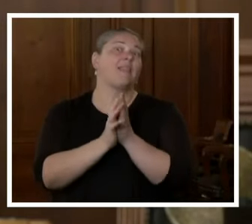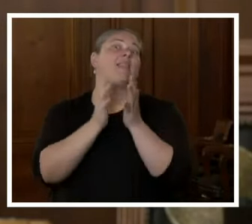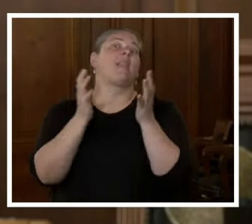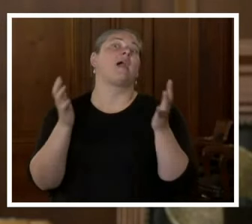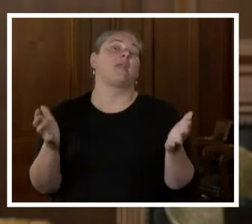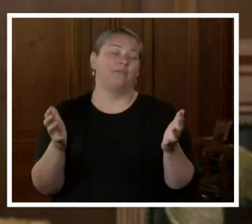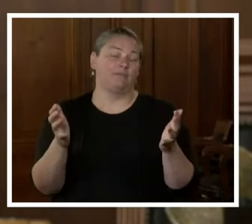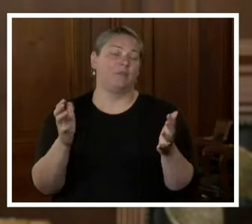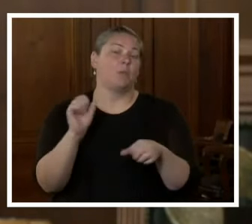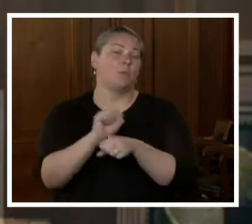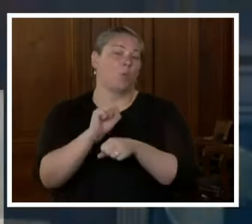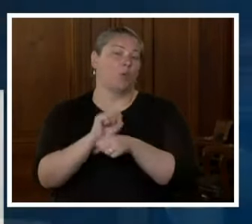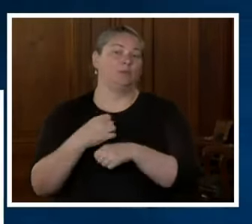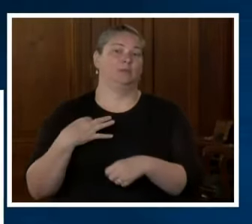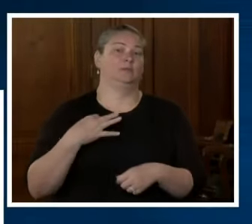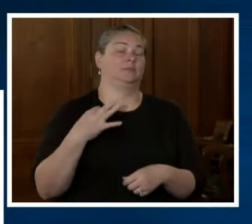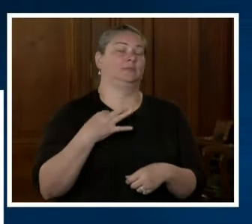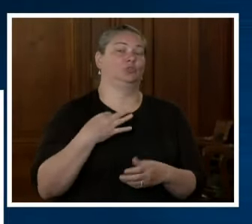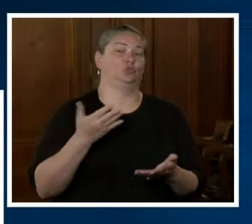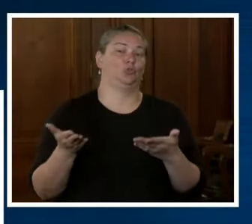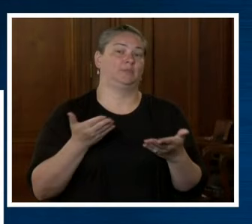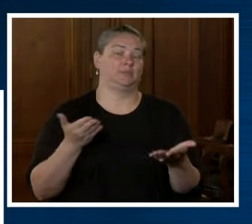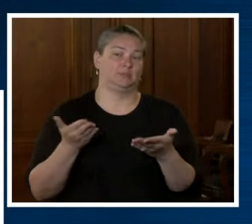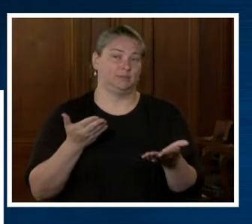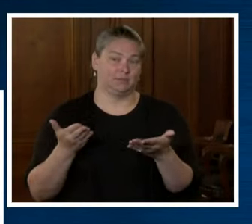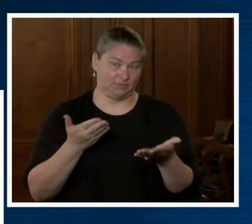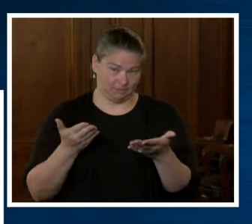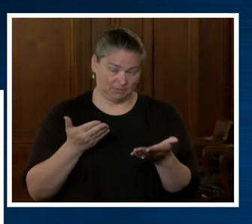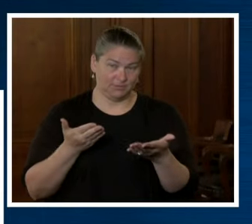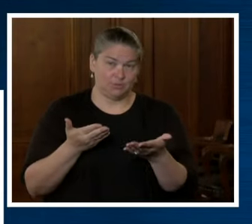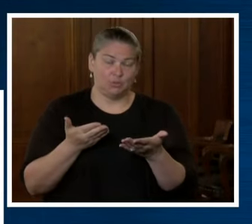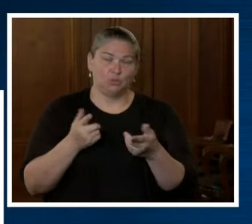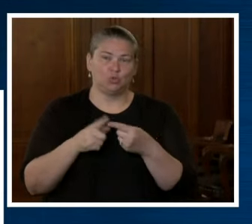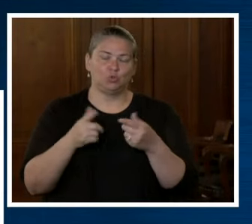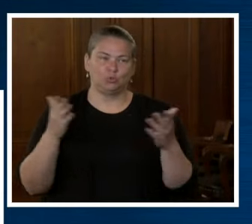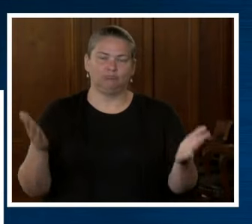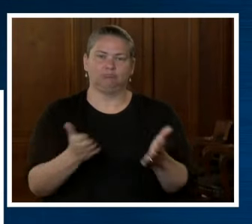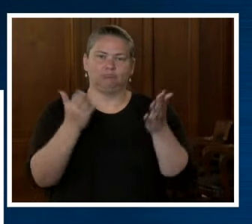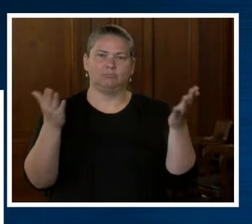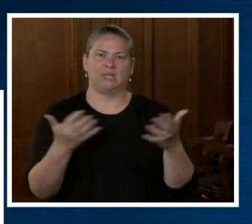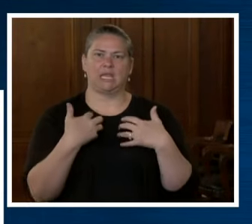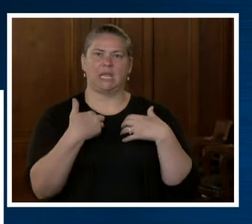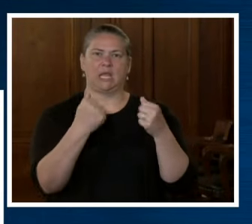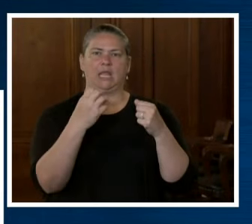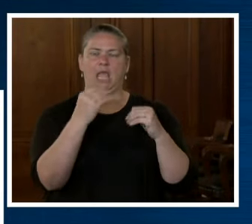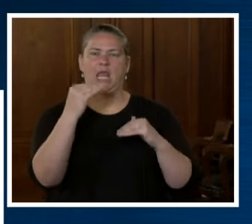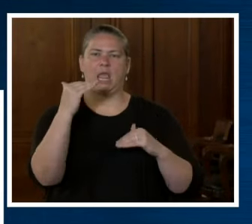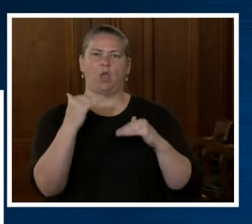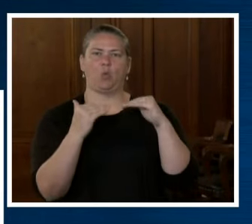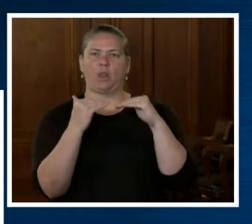IS THAT THEY AREN'T JUST INVESTMENTS BEING MADE MOVING OUTSIDE PEOPLE INTO THE